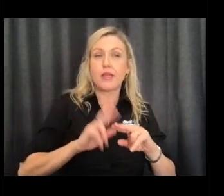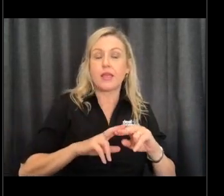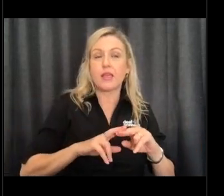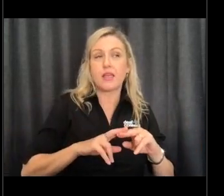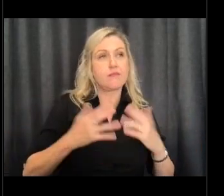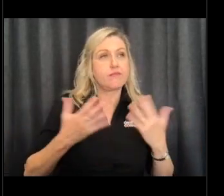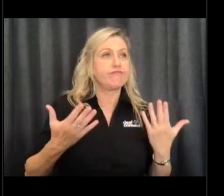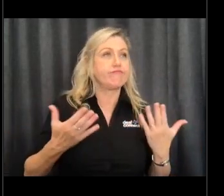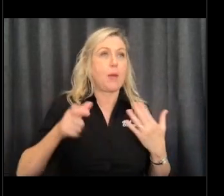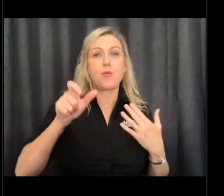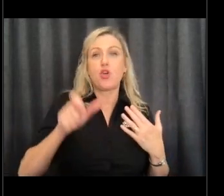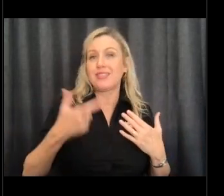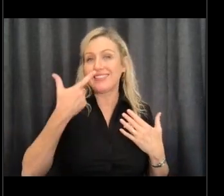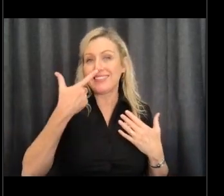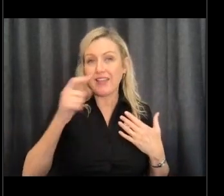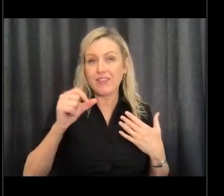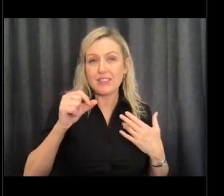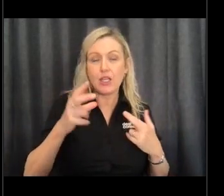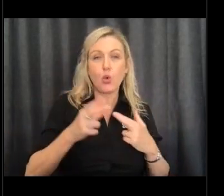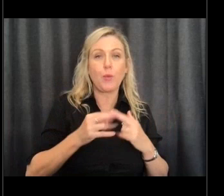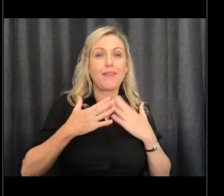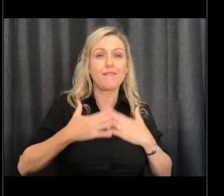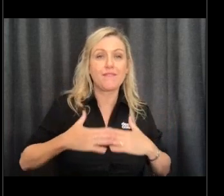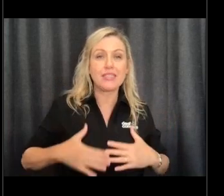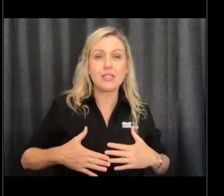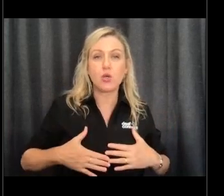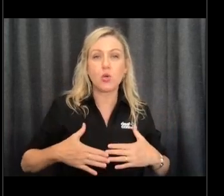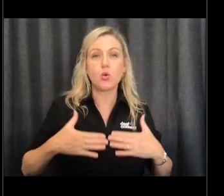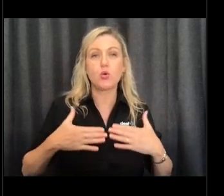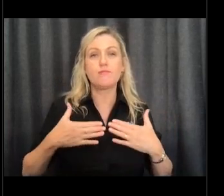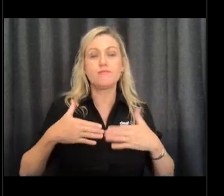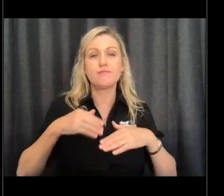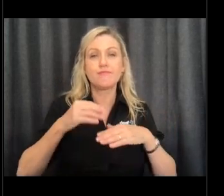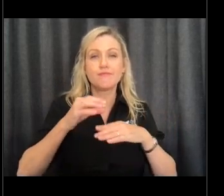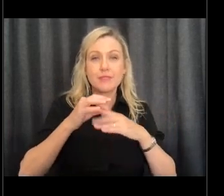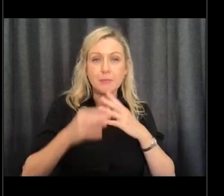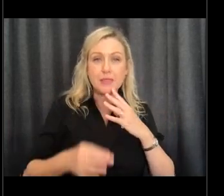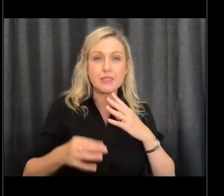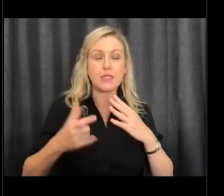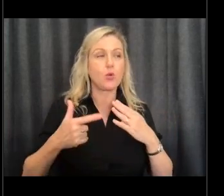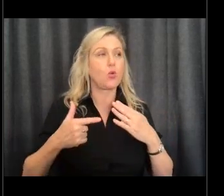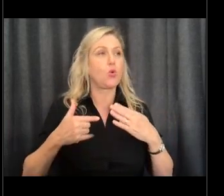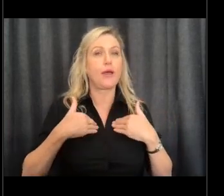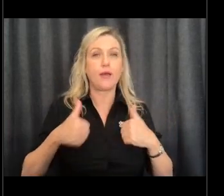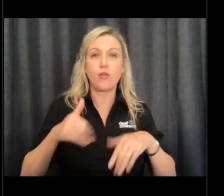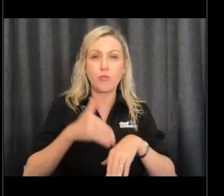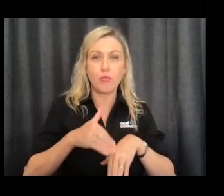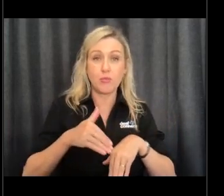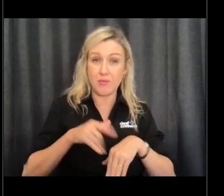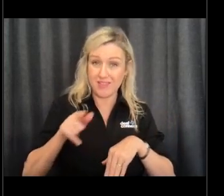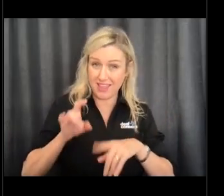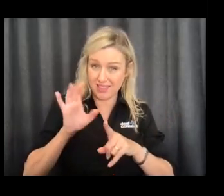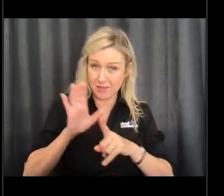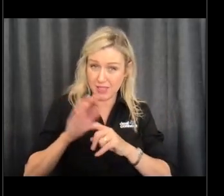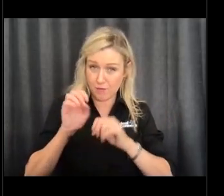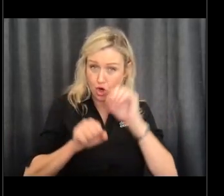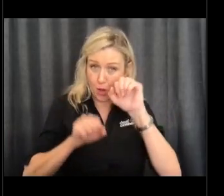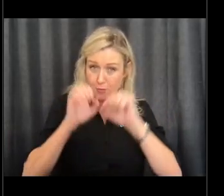impairment or physical health condition should be the one getting up on that roof but there